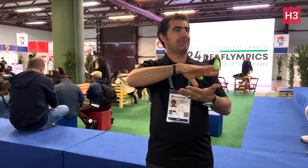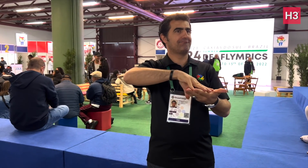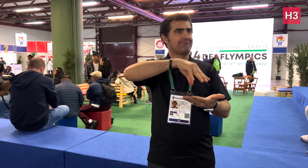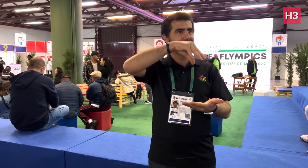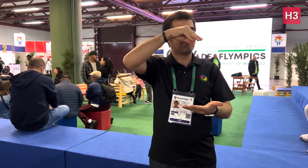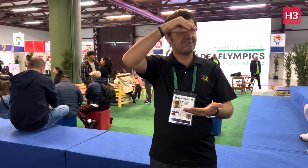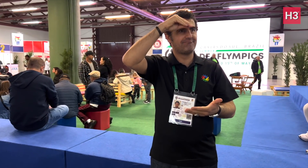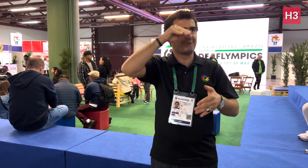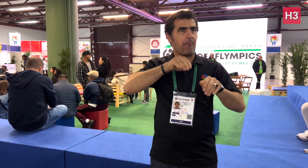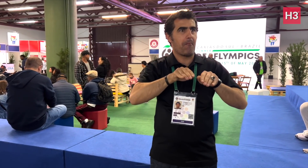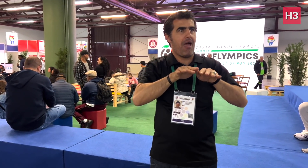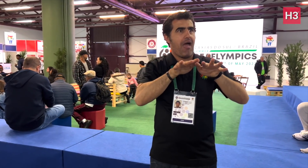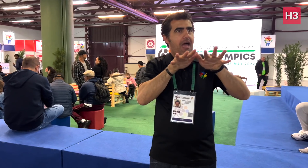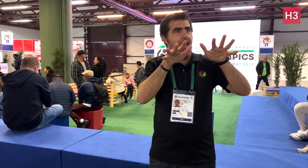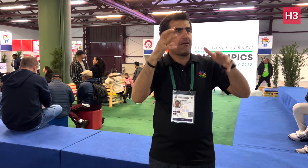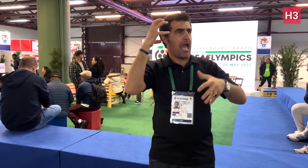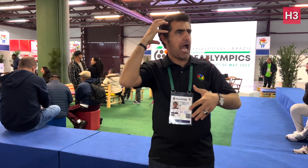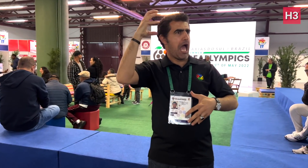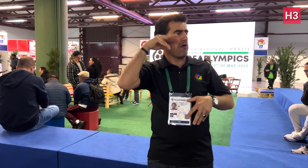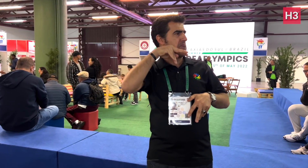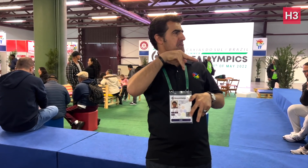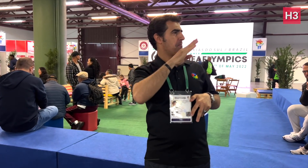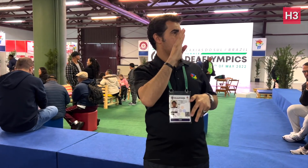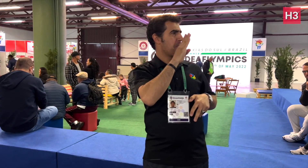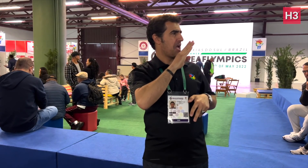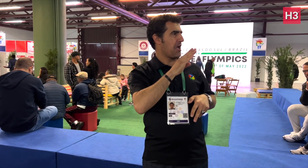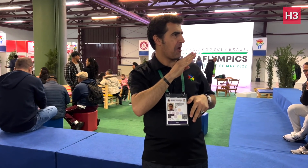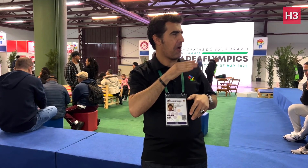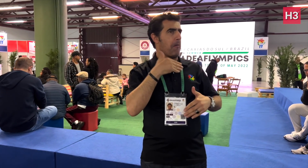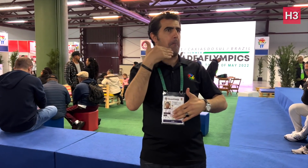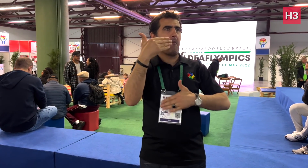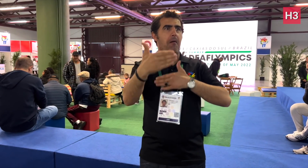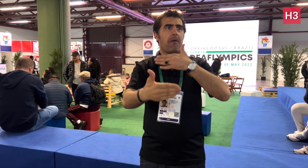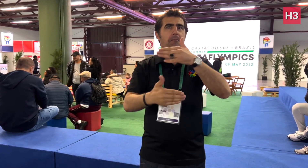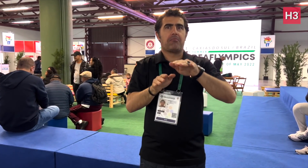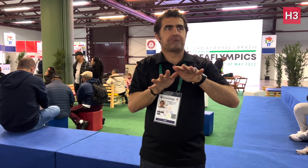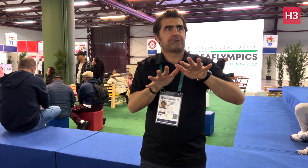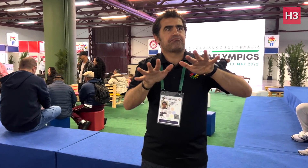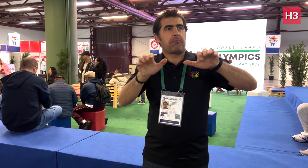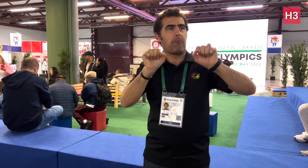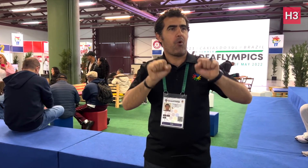especially in Brazil, South America for the first time. This is a perfect opportunity for Brazil